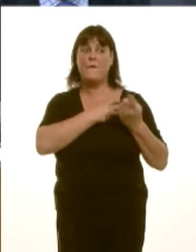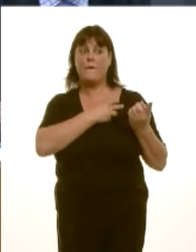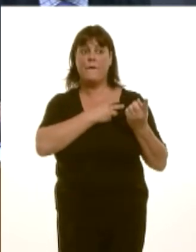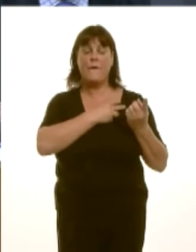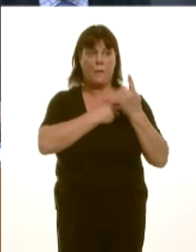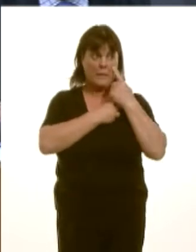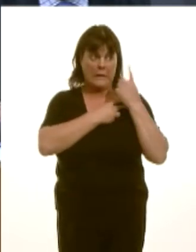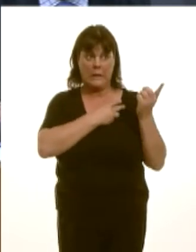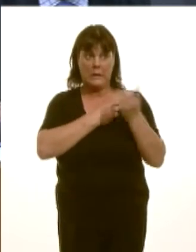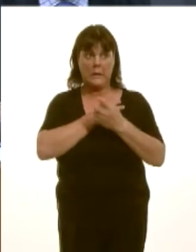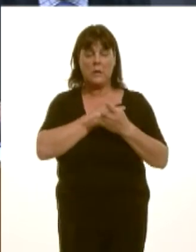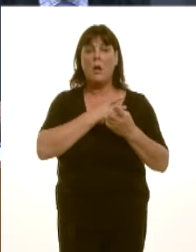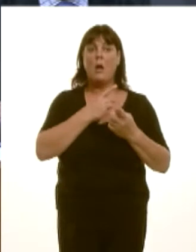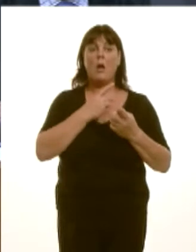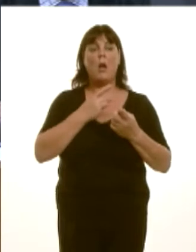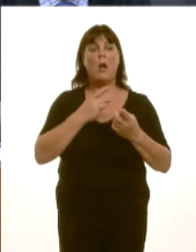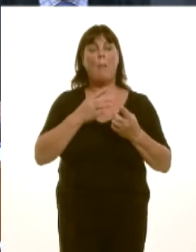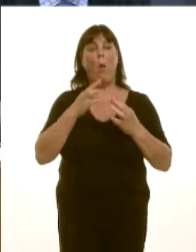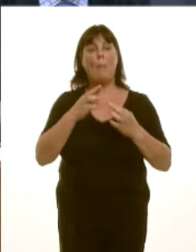these ribbons will become synonymous with child cancer.